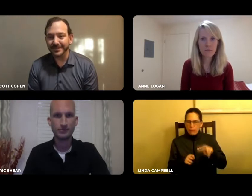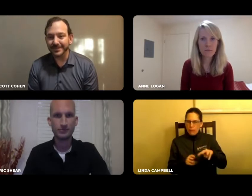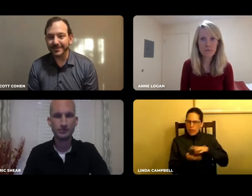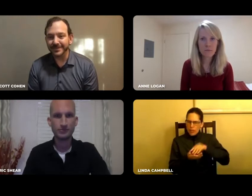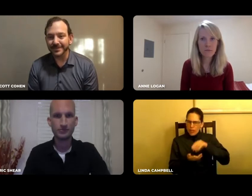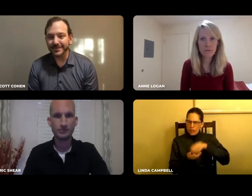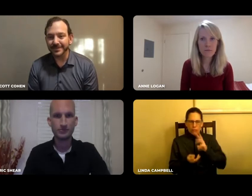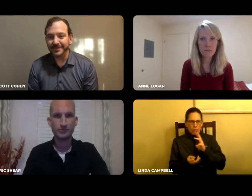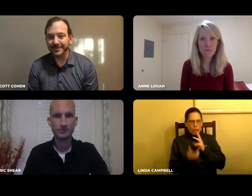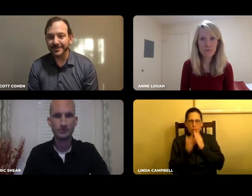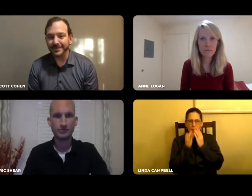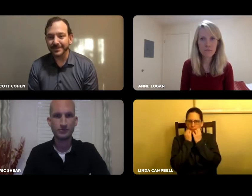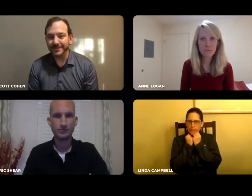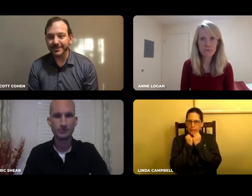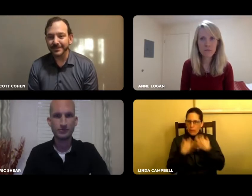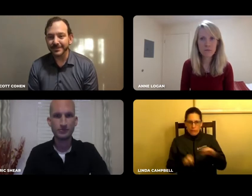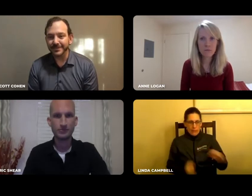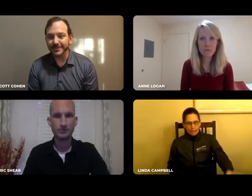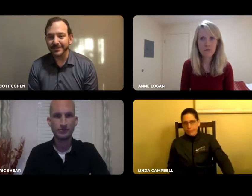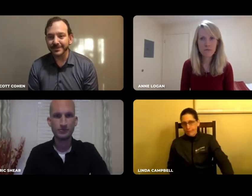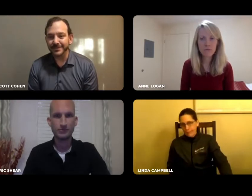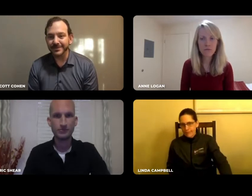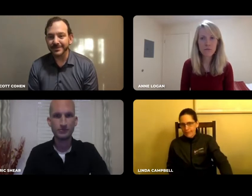All of that. I learned the value of water when I was young.